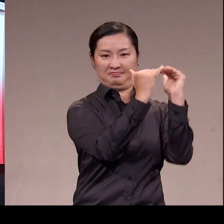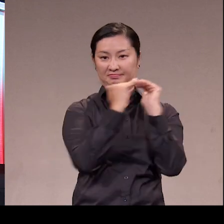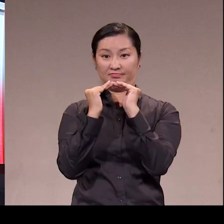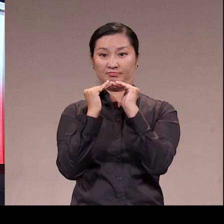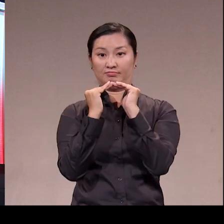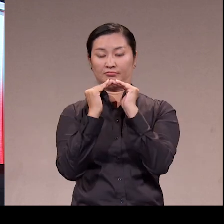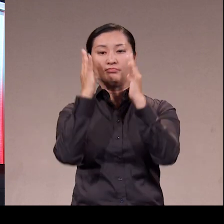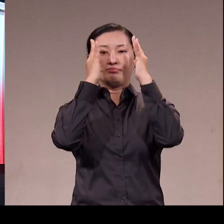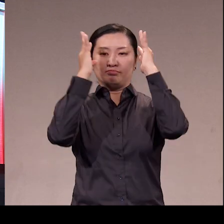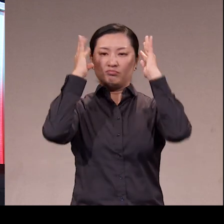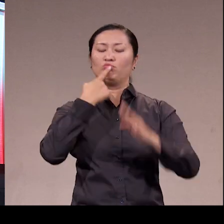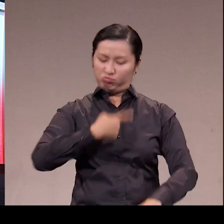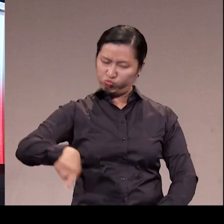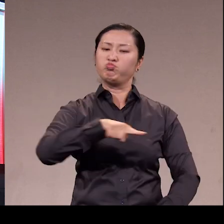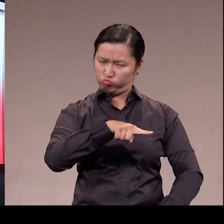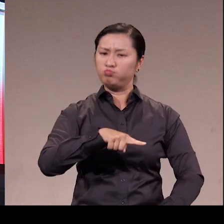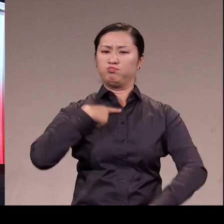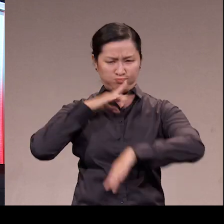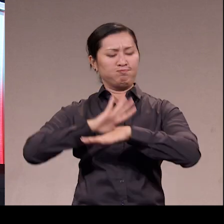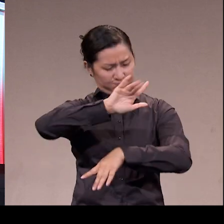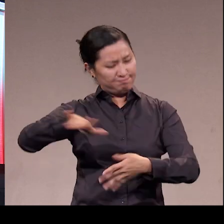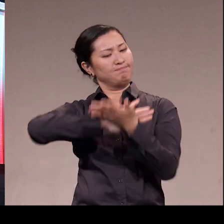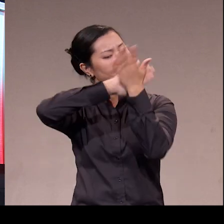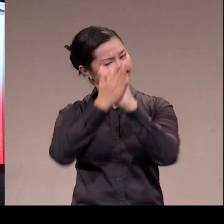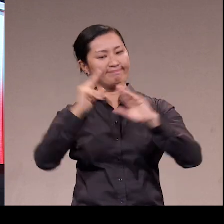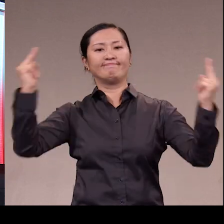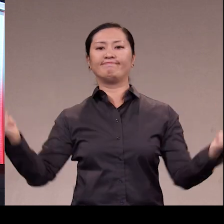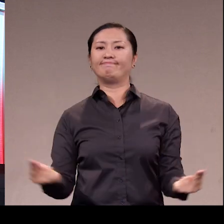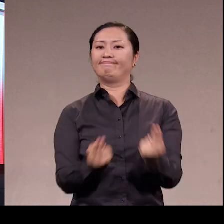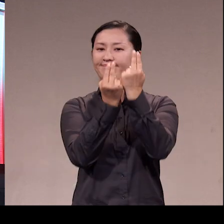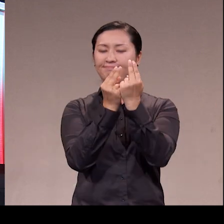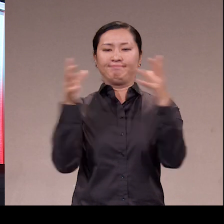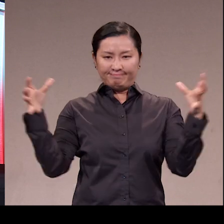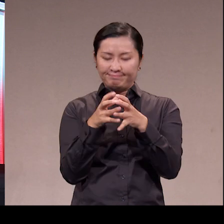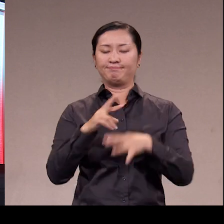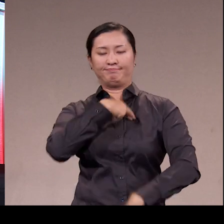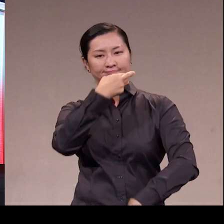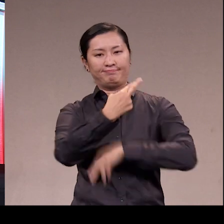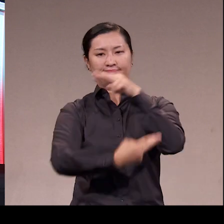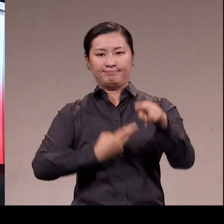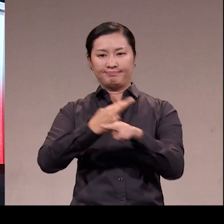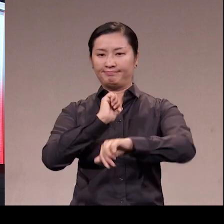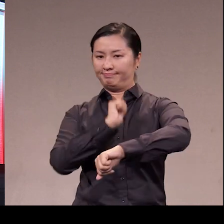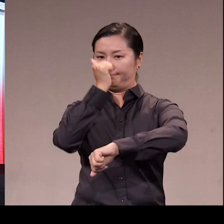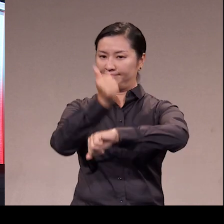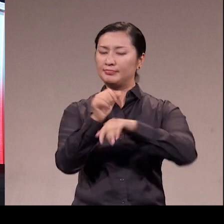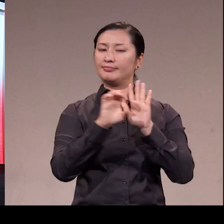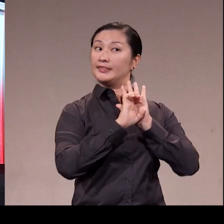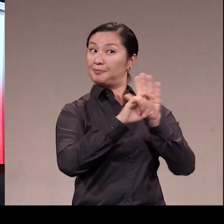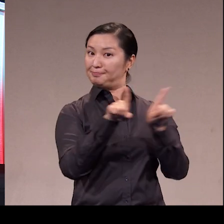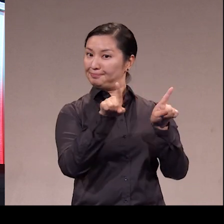to be a multi-racial nation in Singapore. We will set an example. This is not a Malay nation,